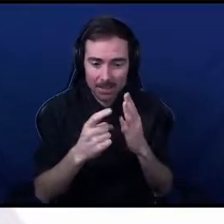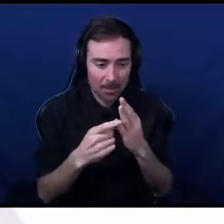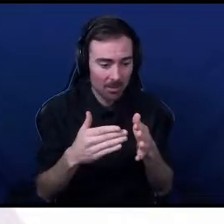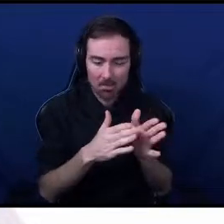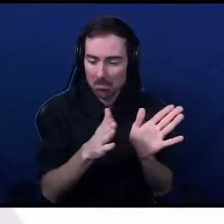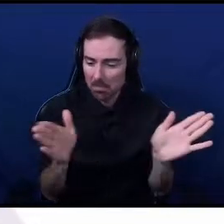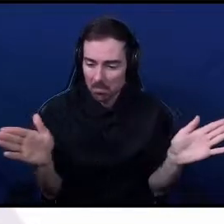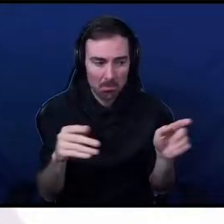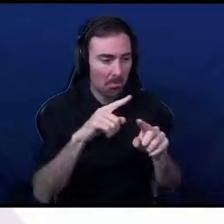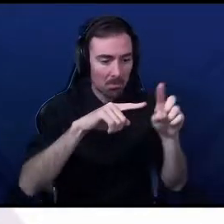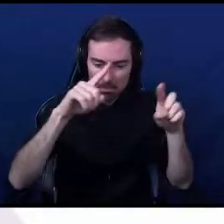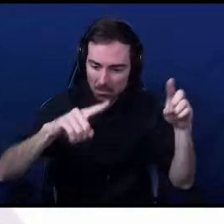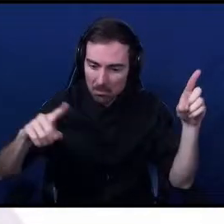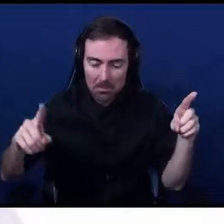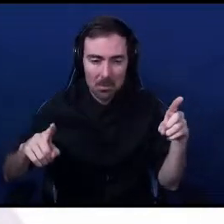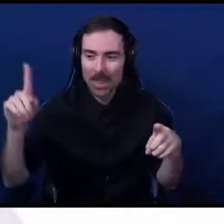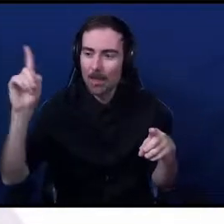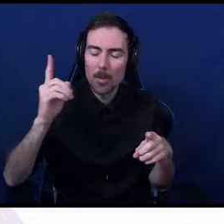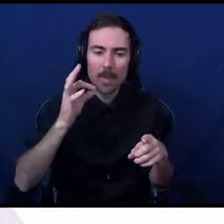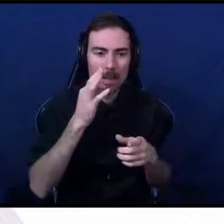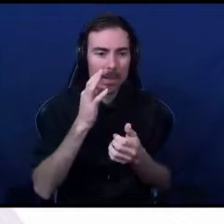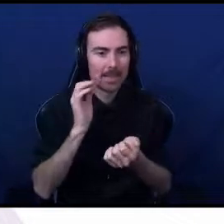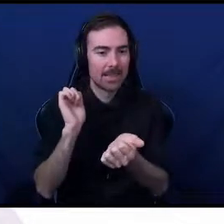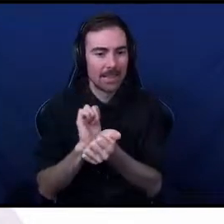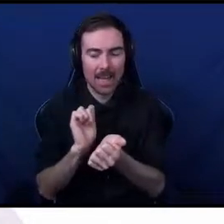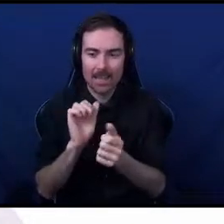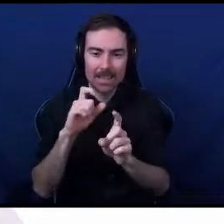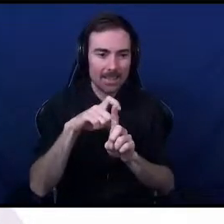where, where it's regularly placed into this kind of